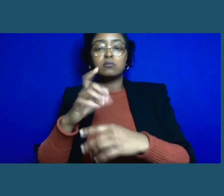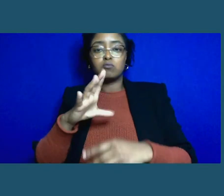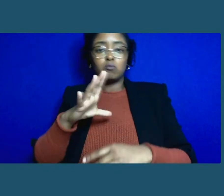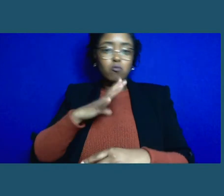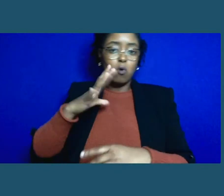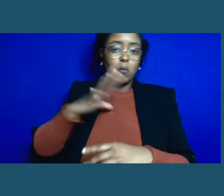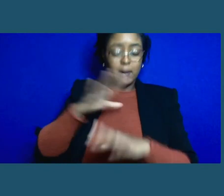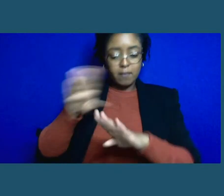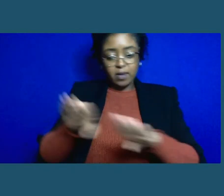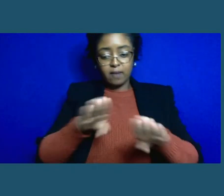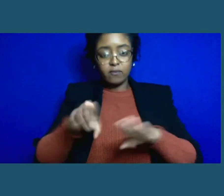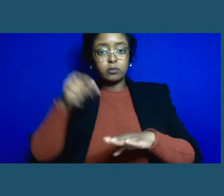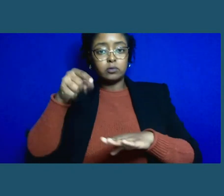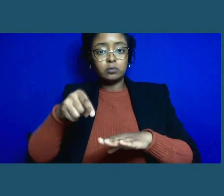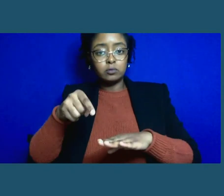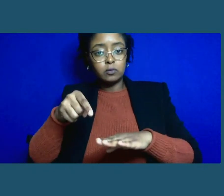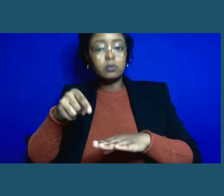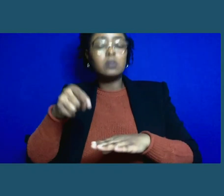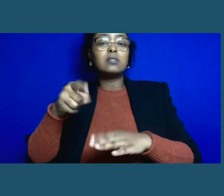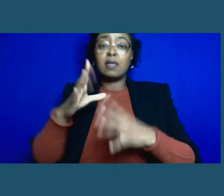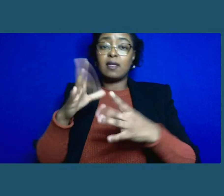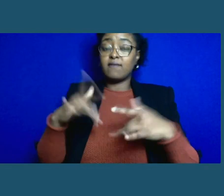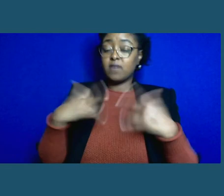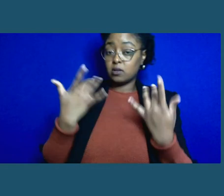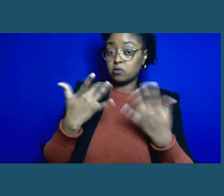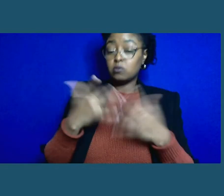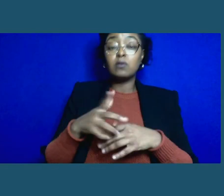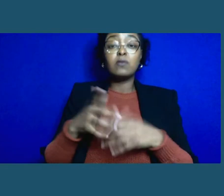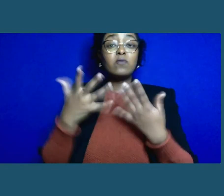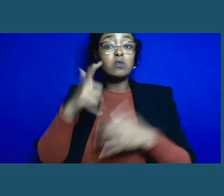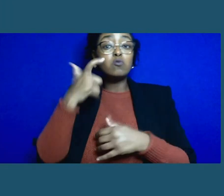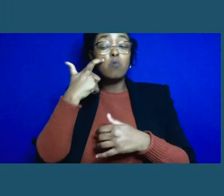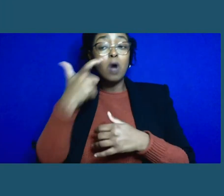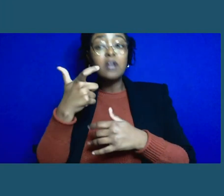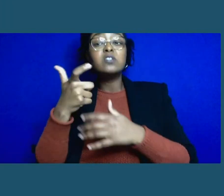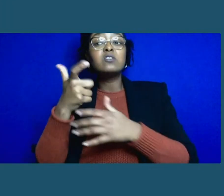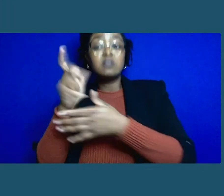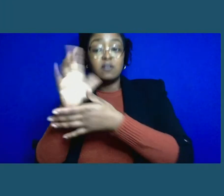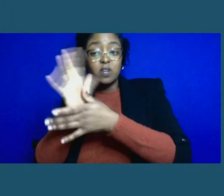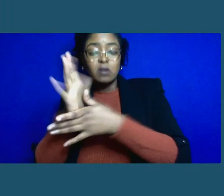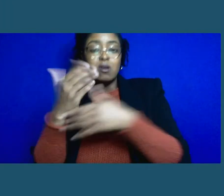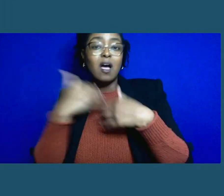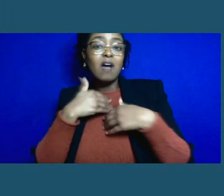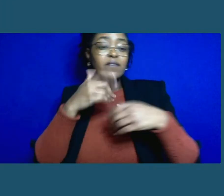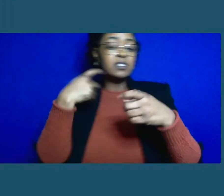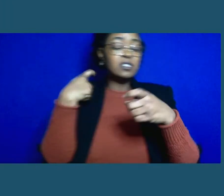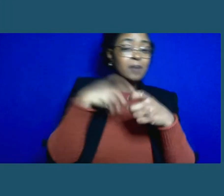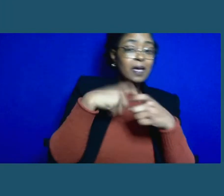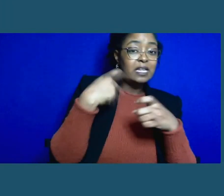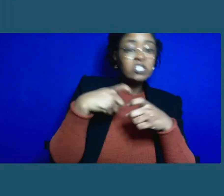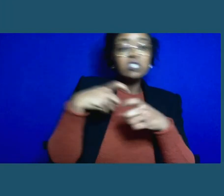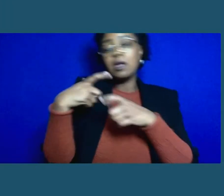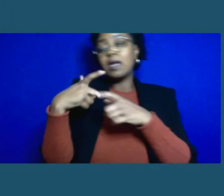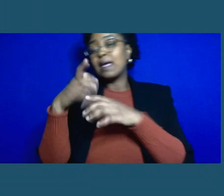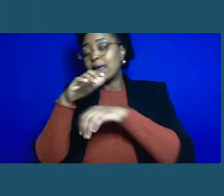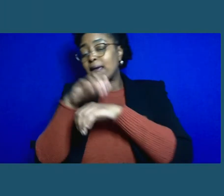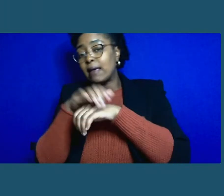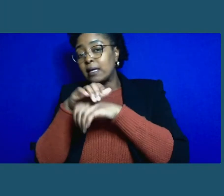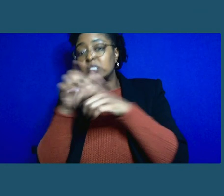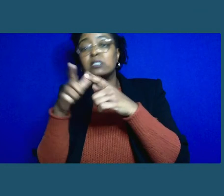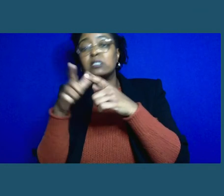During this event. Uh as you saw